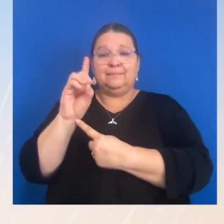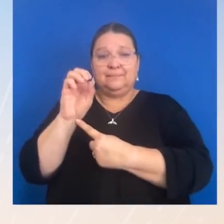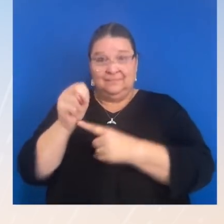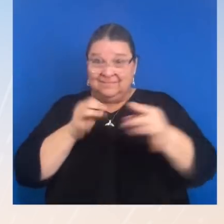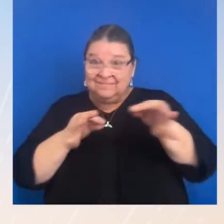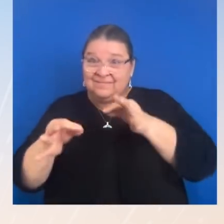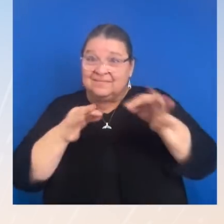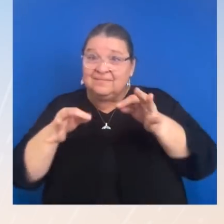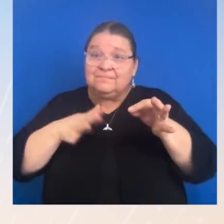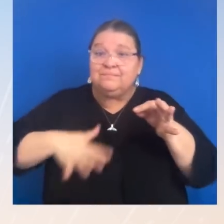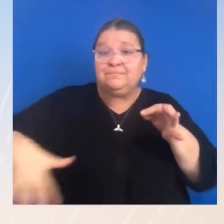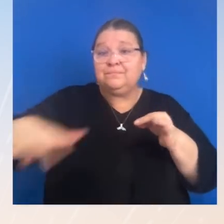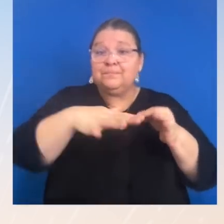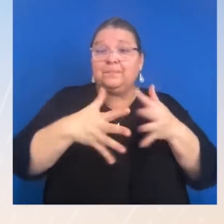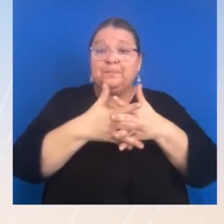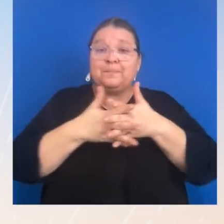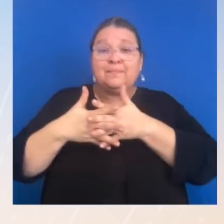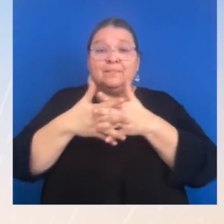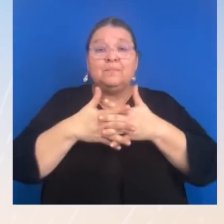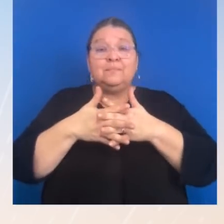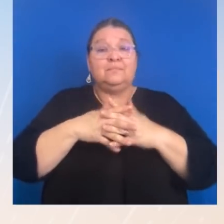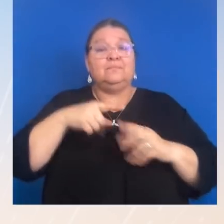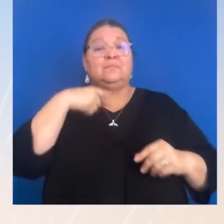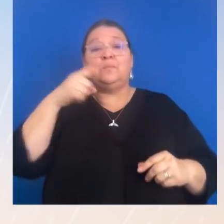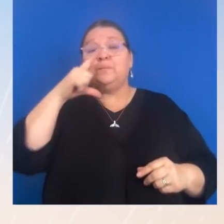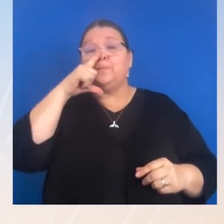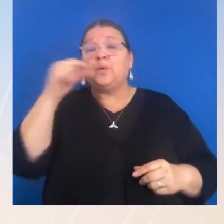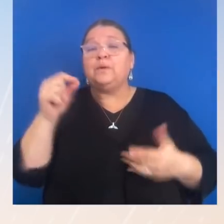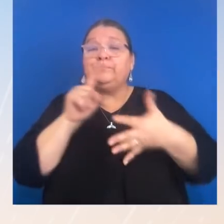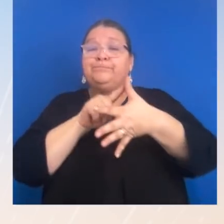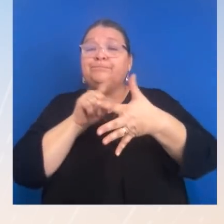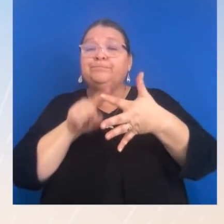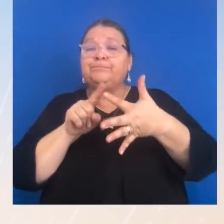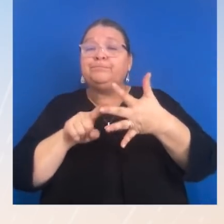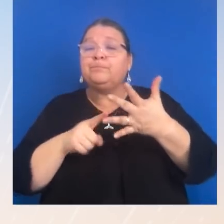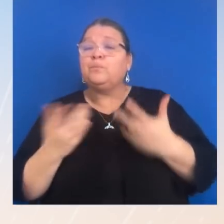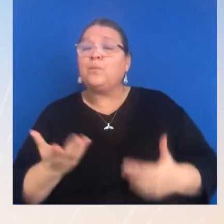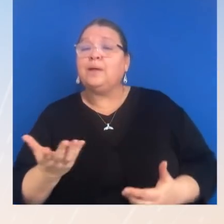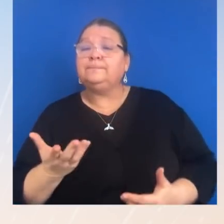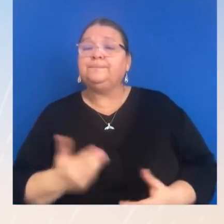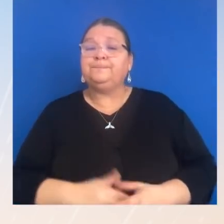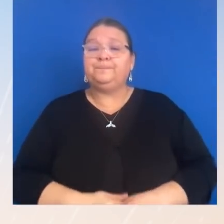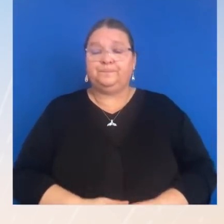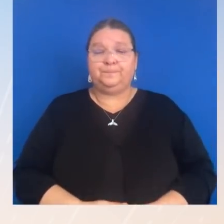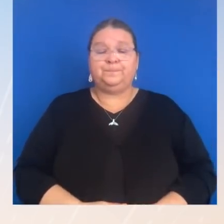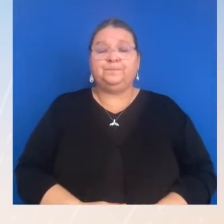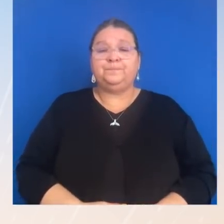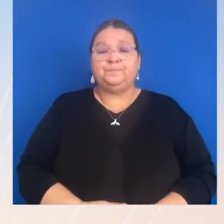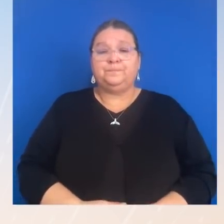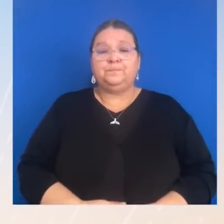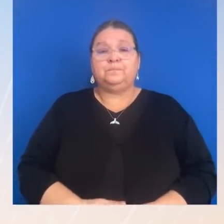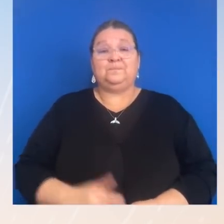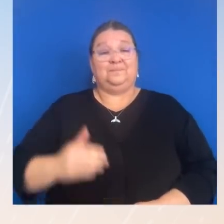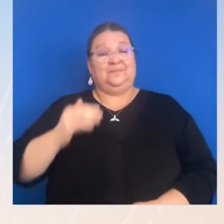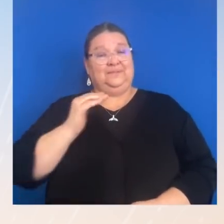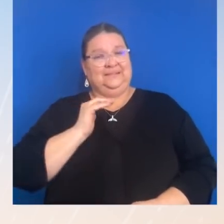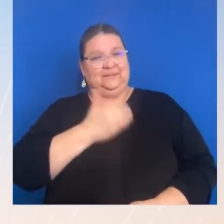what do you say to them watching right now? Ms. Psaki: We have been very clear, and our actions have been the evidence of this, that there will be significant consequences